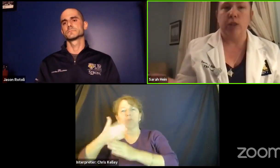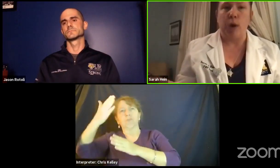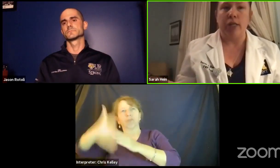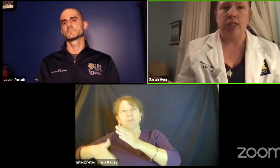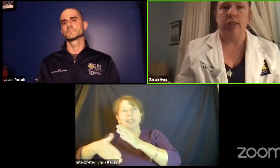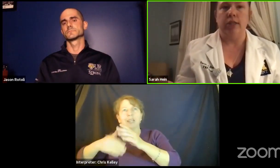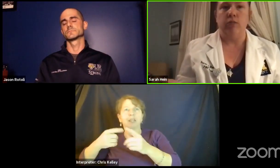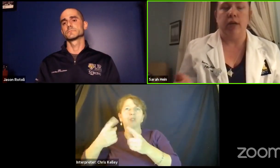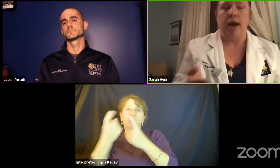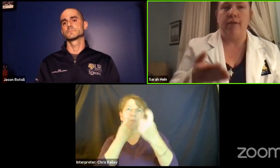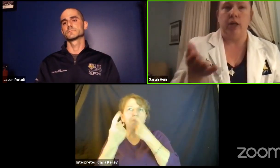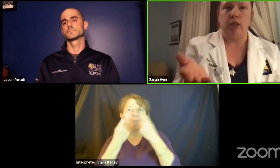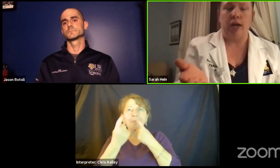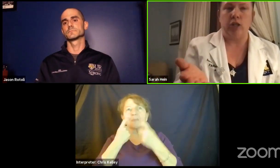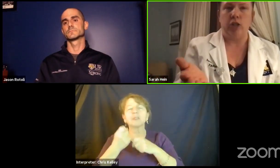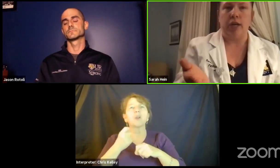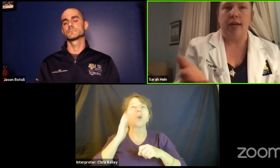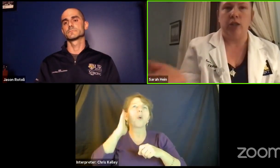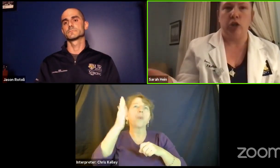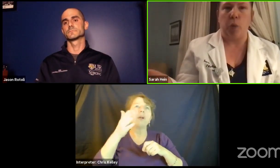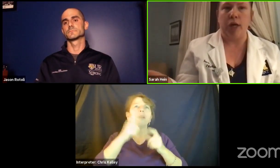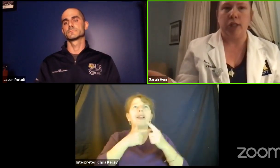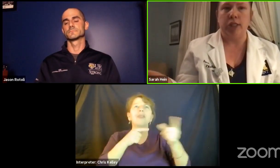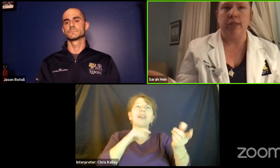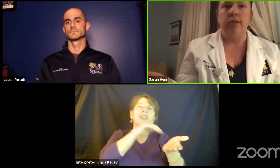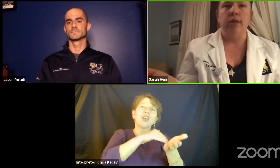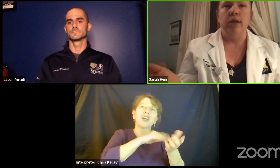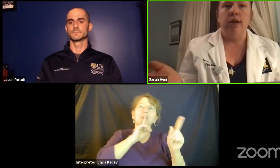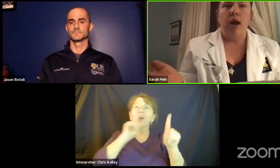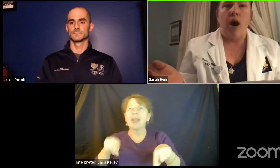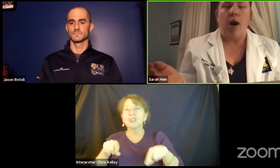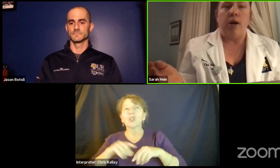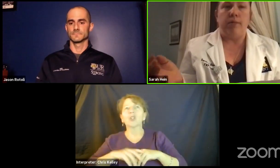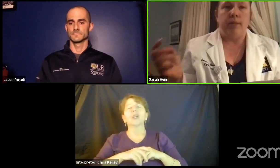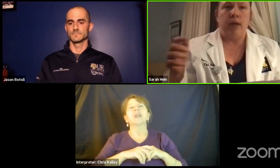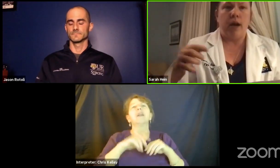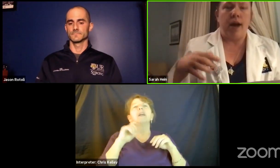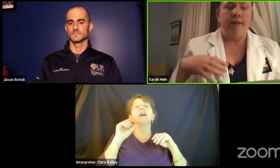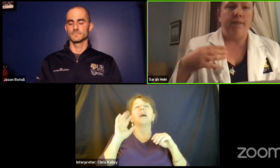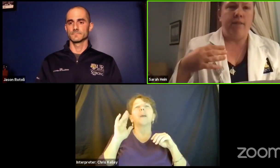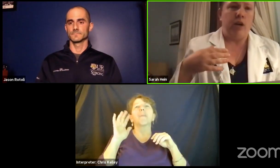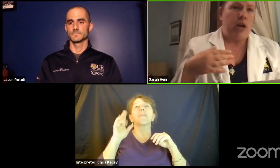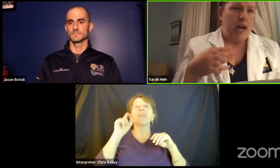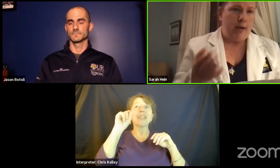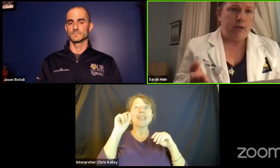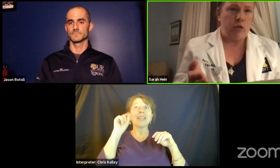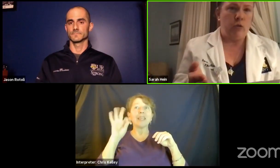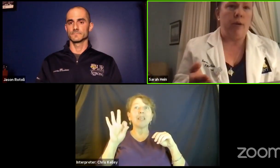really awesome. So, um... before we get started I wanted to let you know that